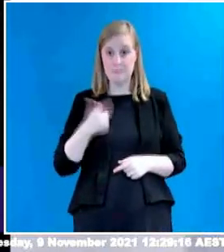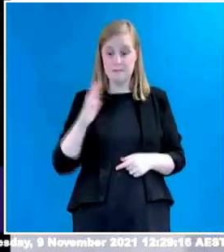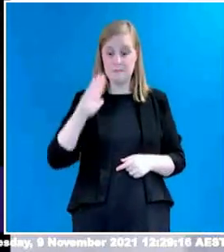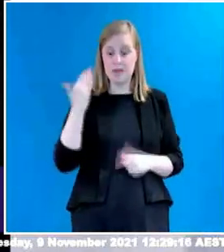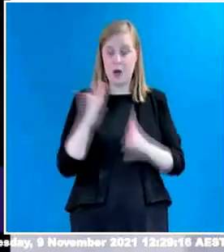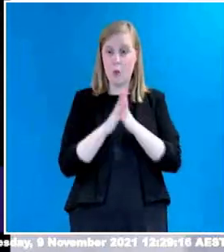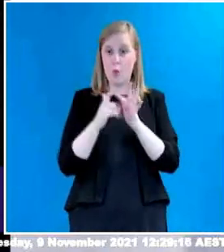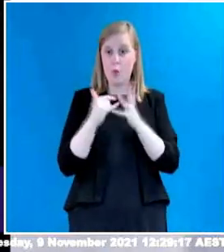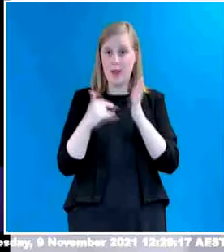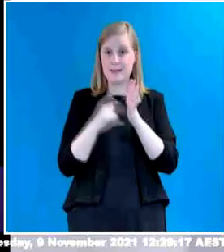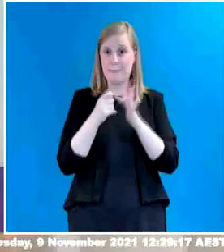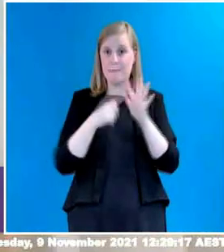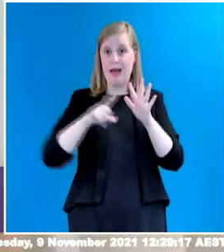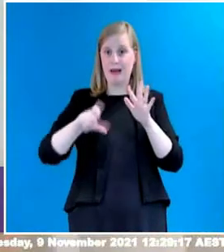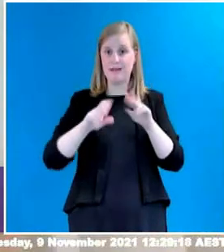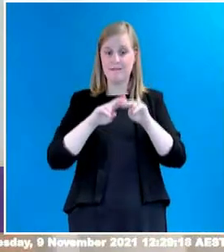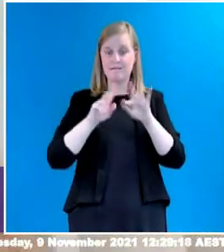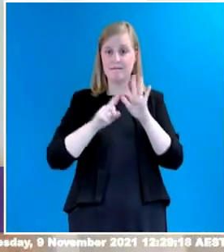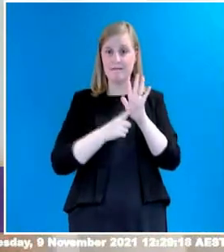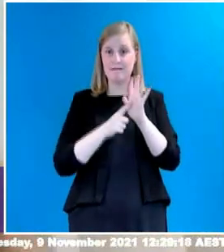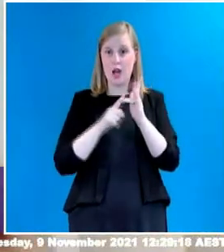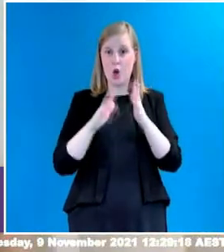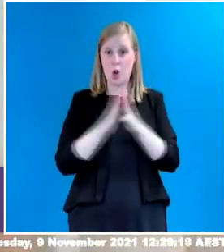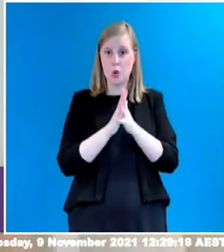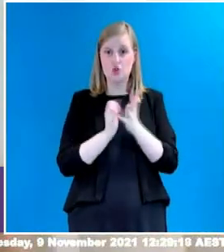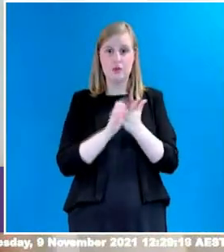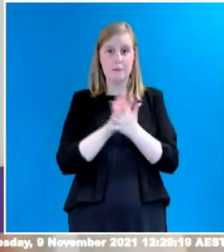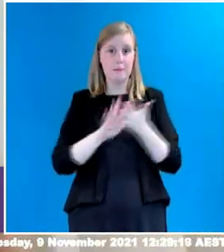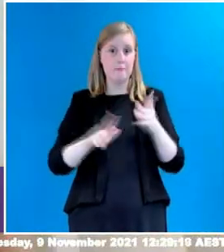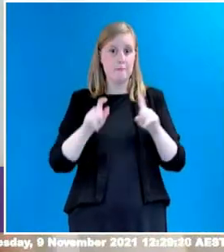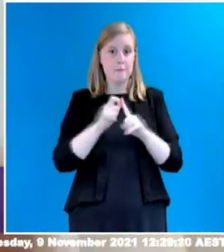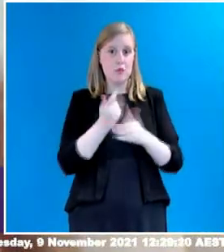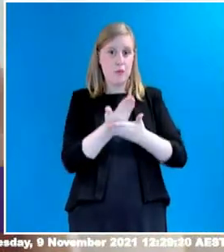One of them is the classic thing of nobody has ever thought of it.